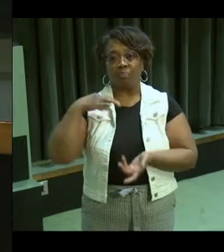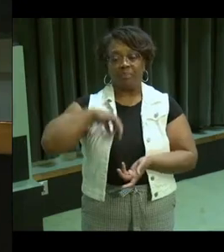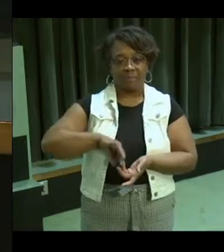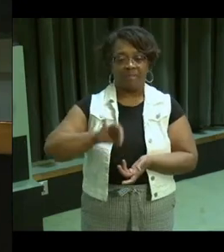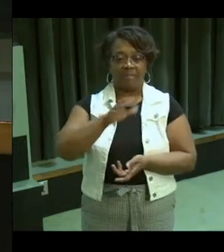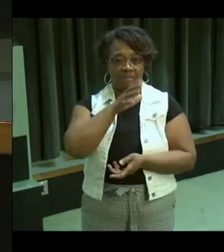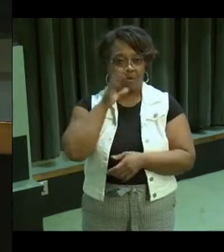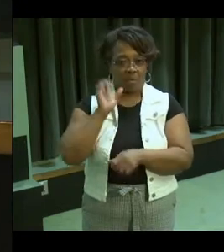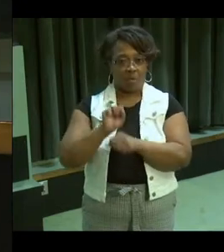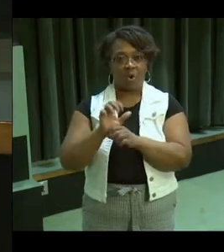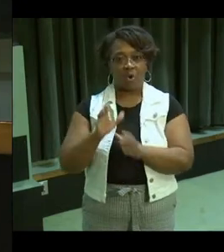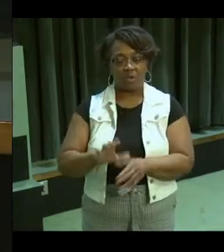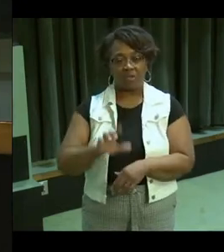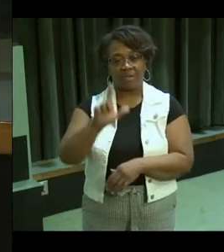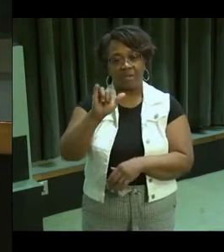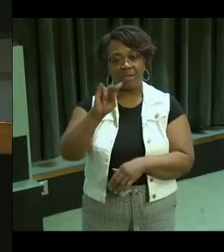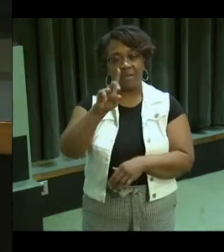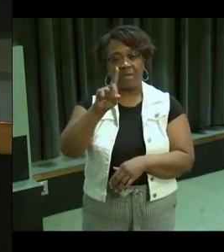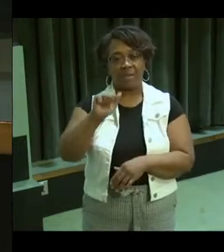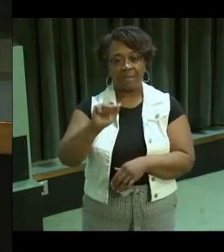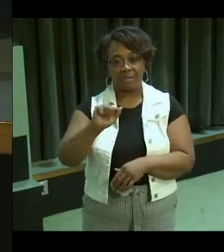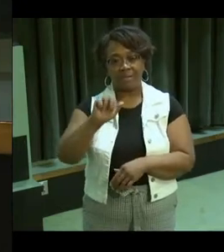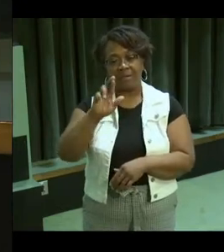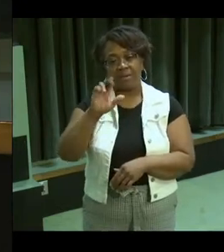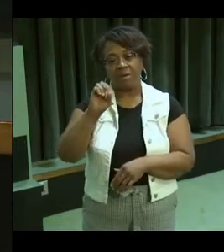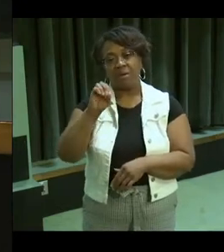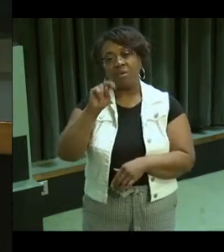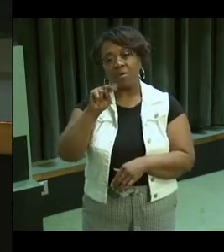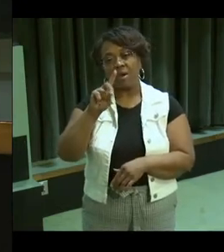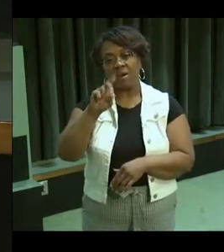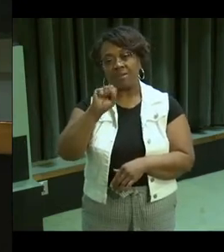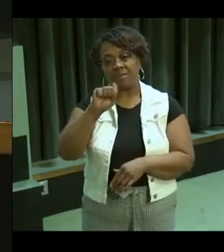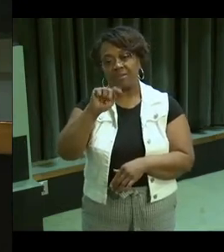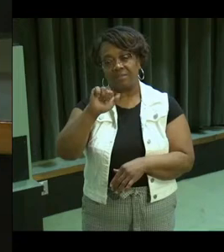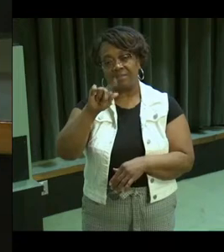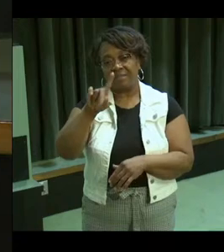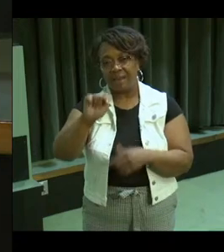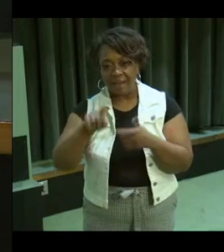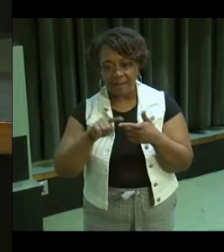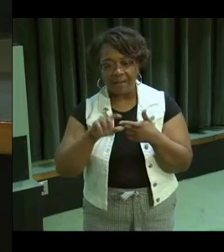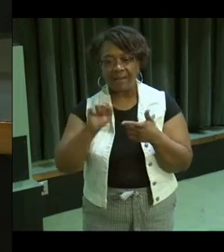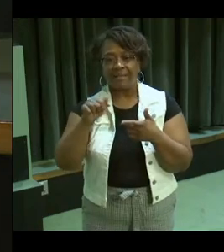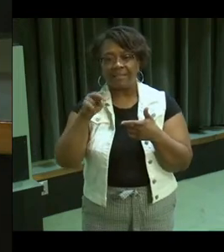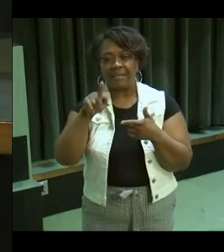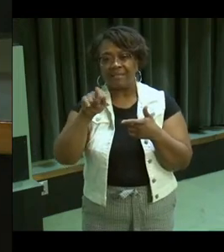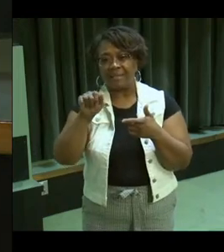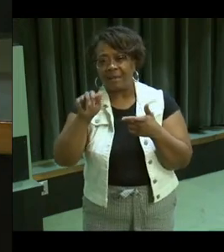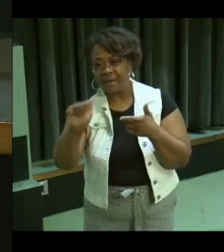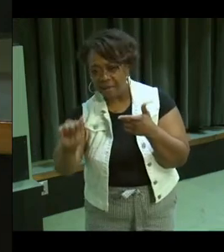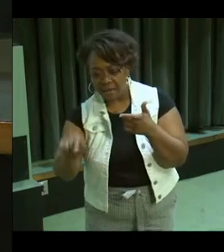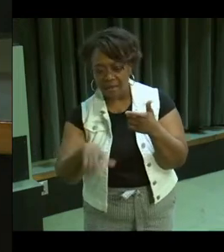workers. And it's, you know,